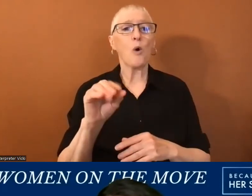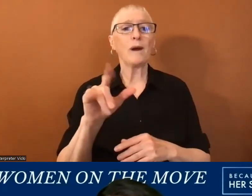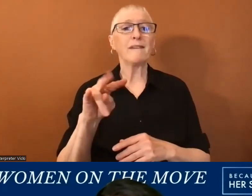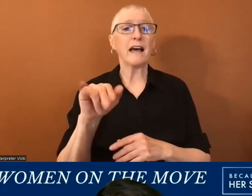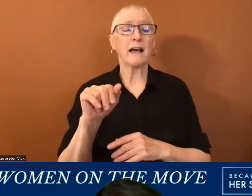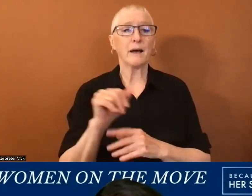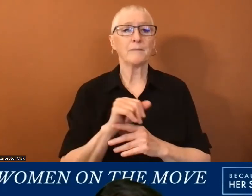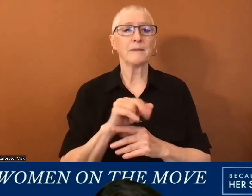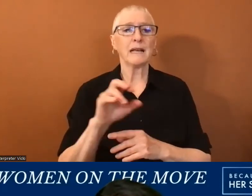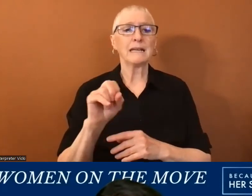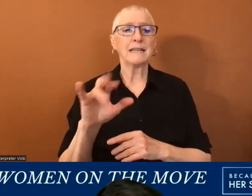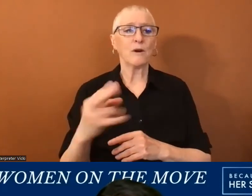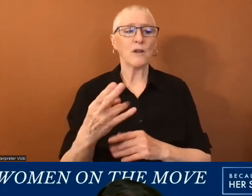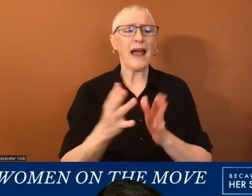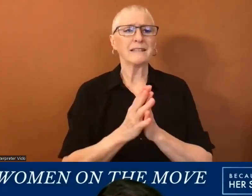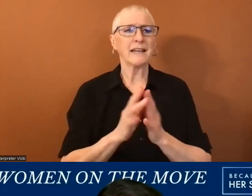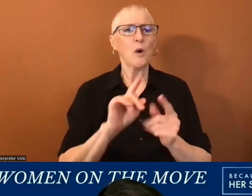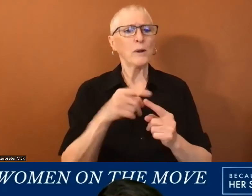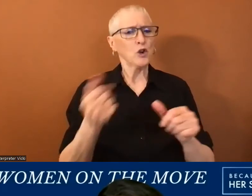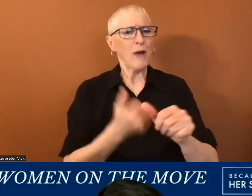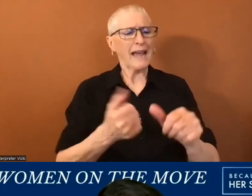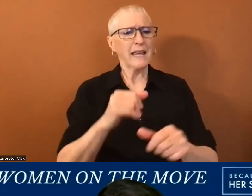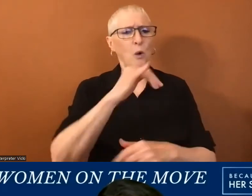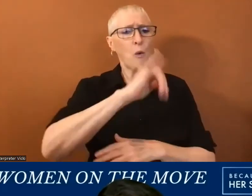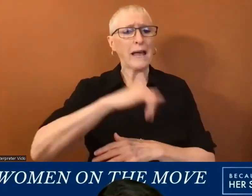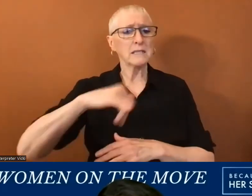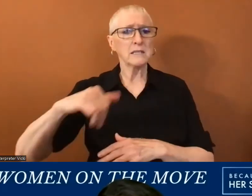So Sarah, they're asking when you're tracking the whales where are you seeing them going?